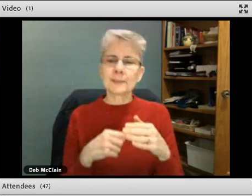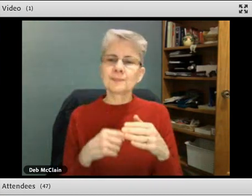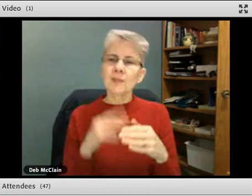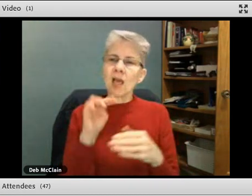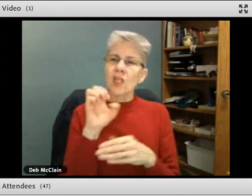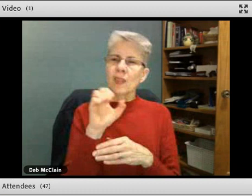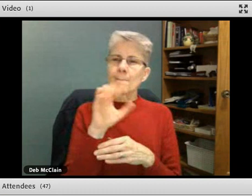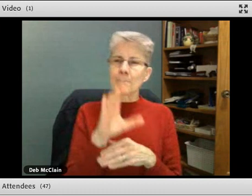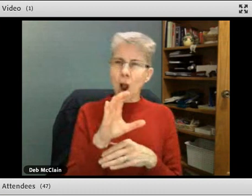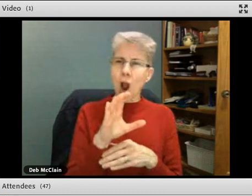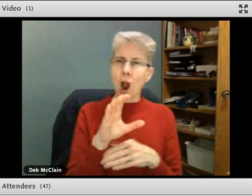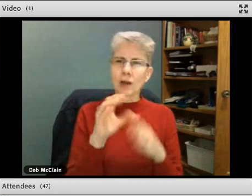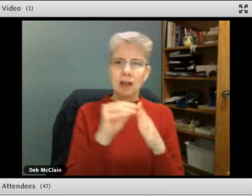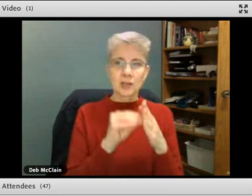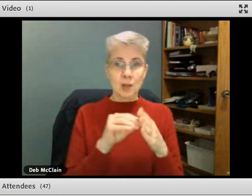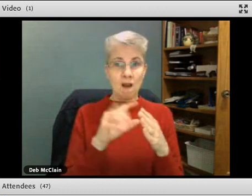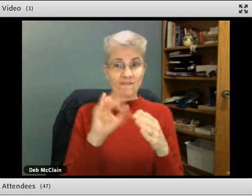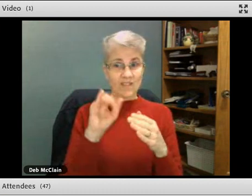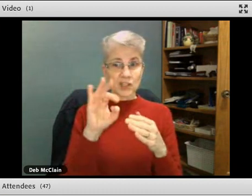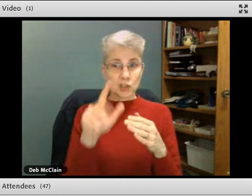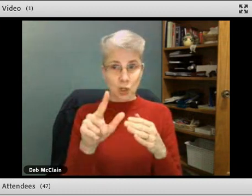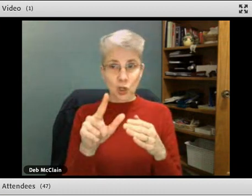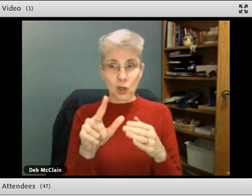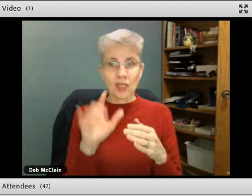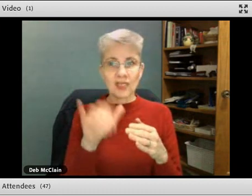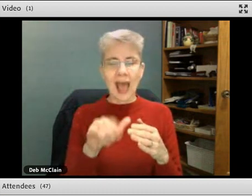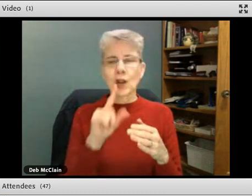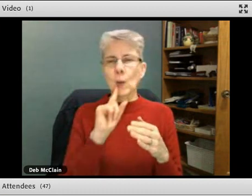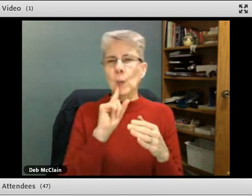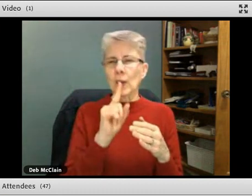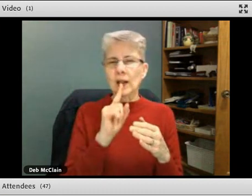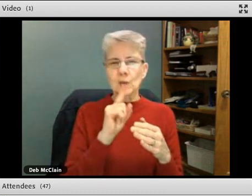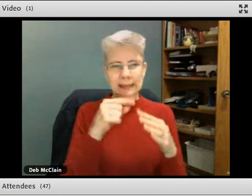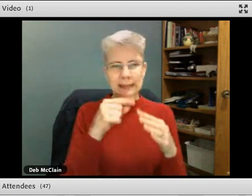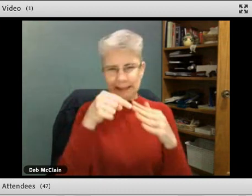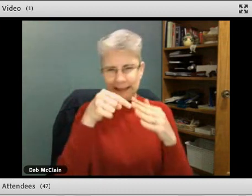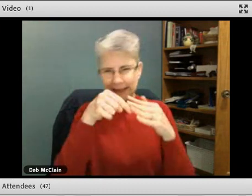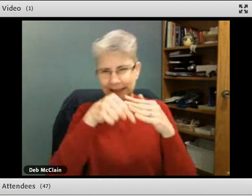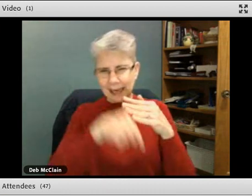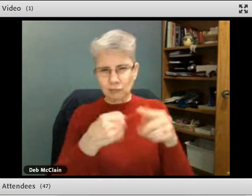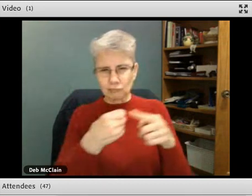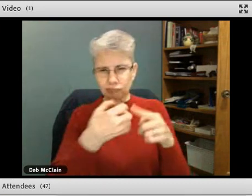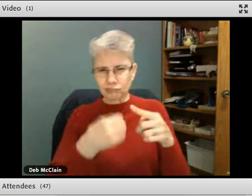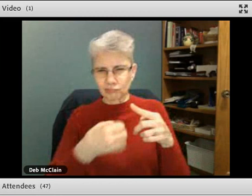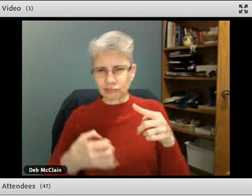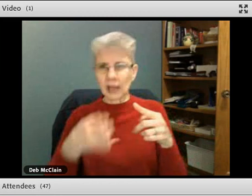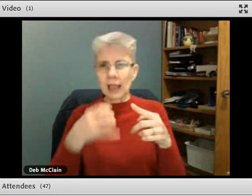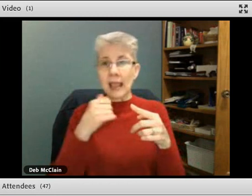is very, very detailed. If you want really specific information about what a particular MARC field is,